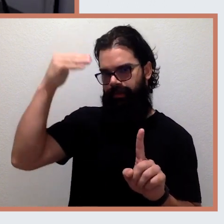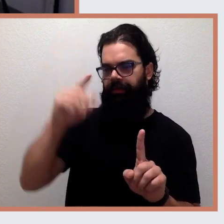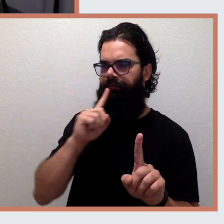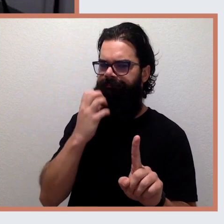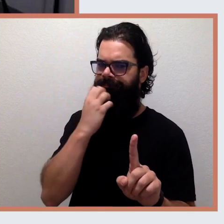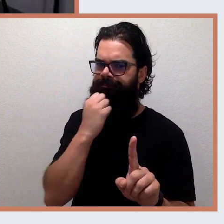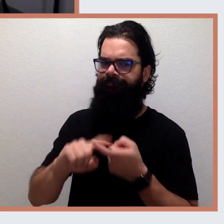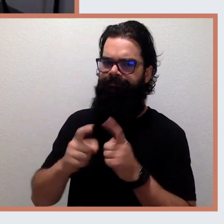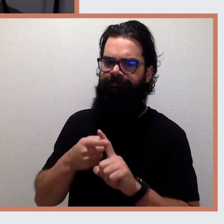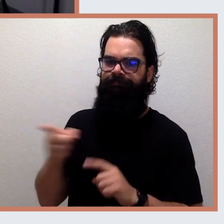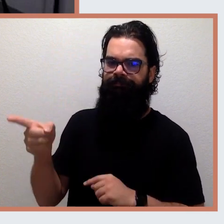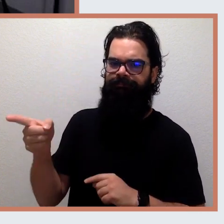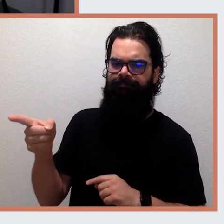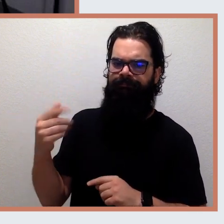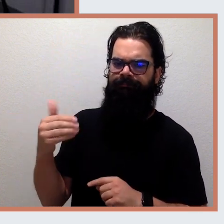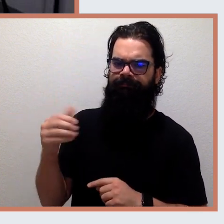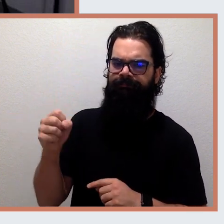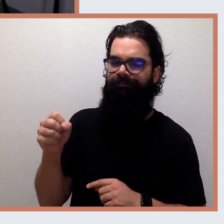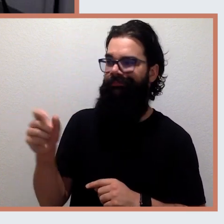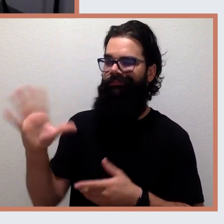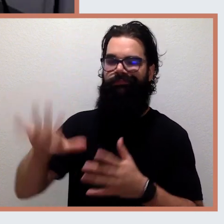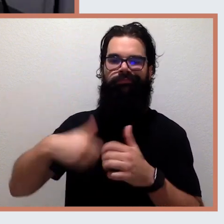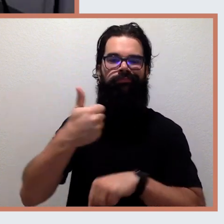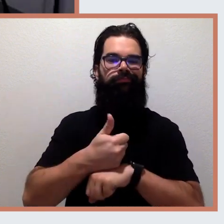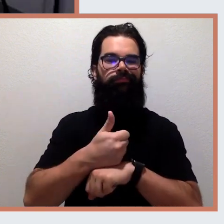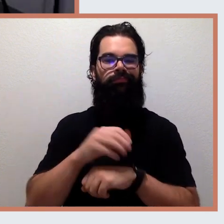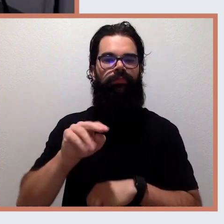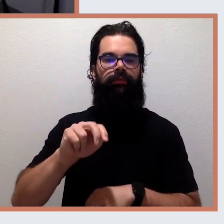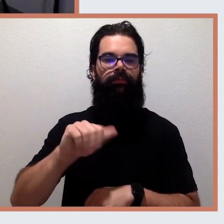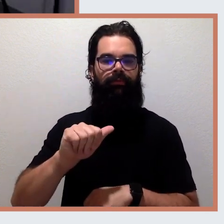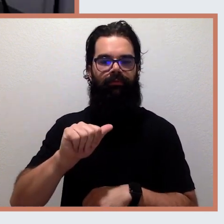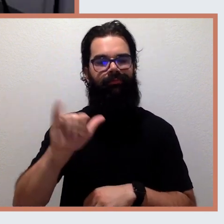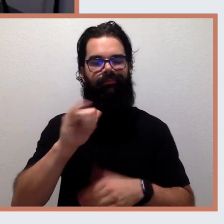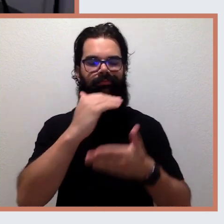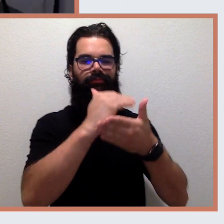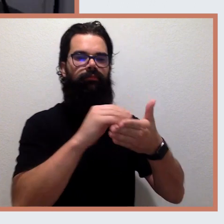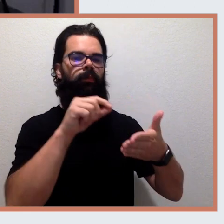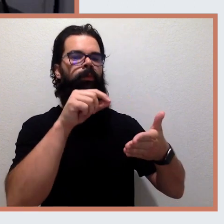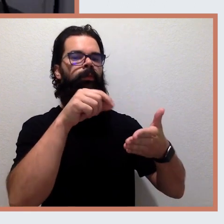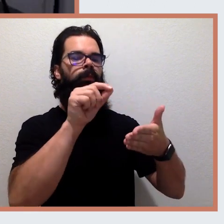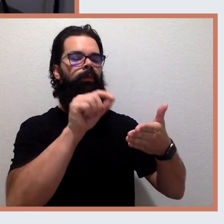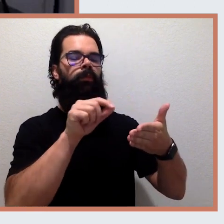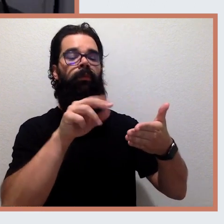Azita Ghanizada, who's from Afghanistan and a dear friend, Asaf Cohen, I know that both of them that are on the board,